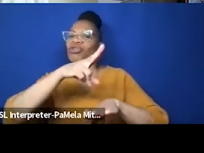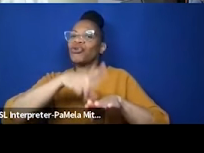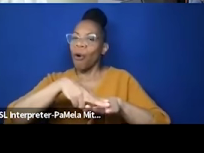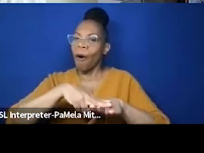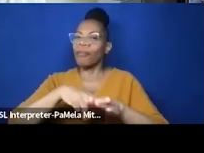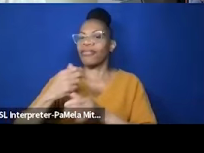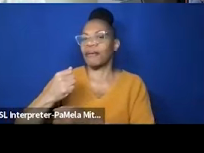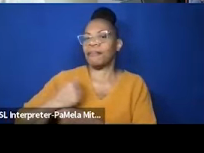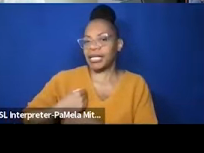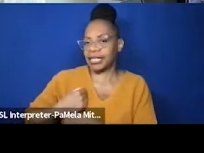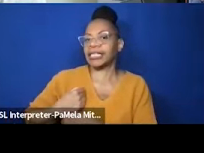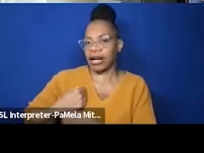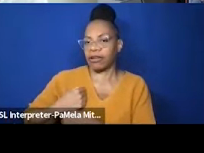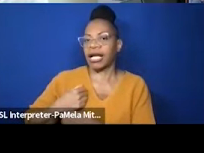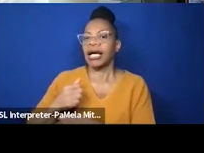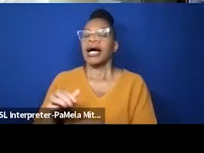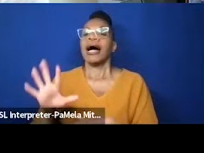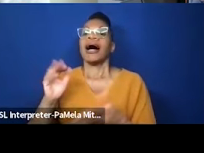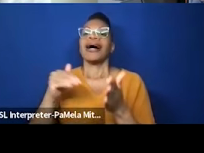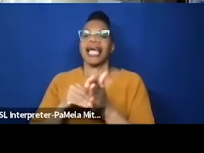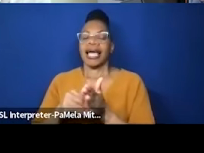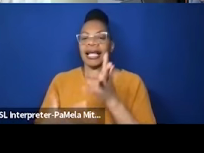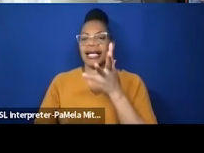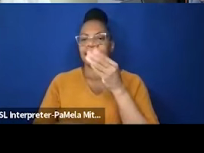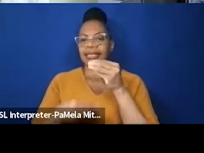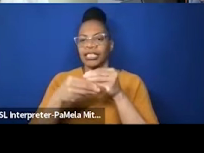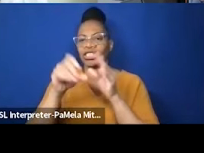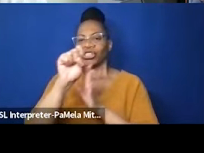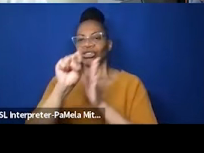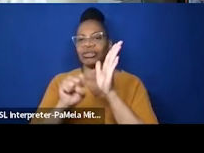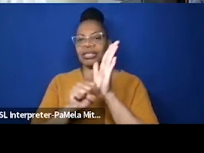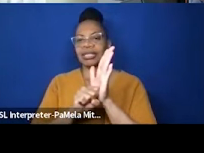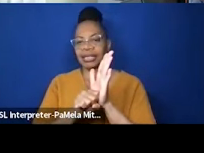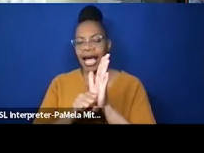And again, additional state veteran housing units are in Missouri, Virginia, Florida,